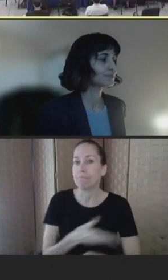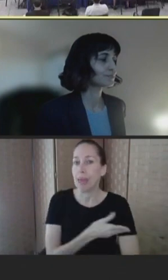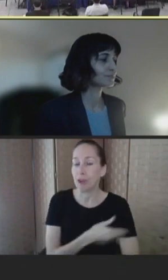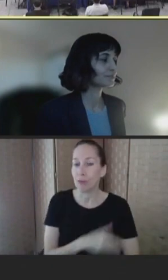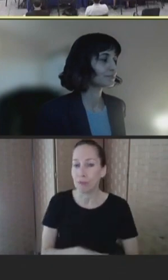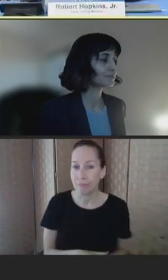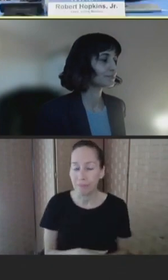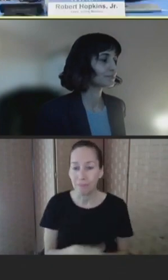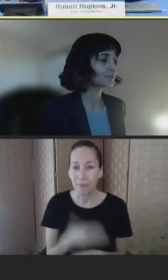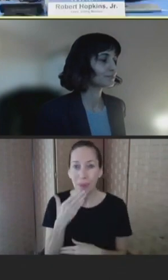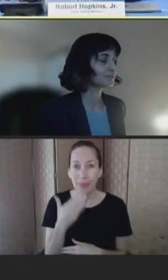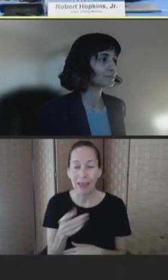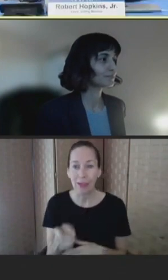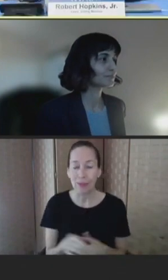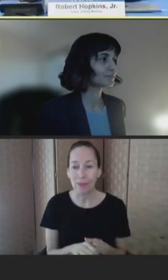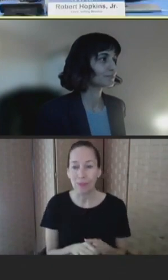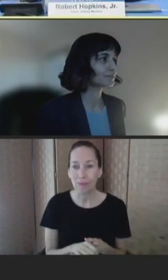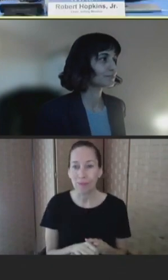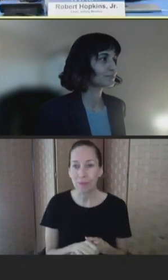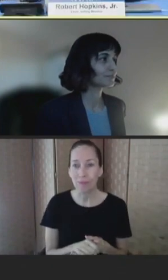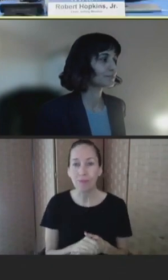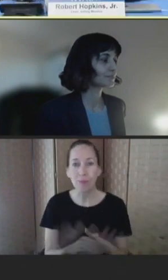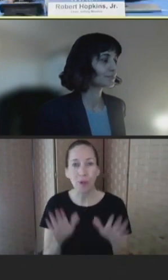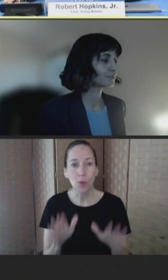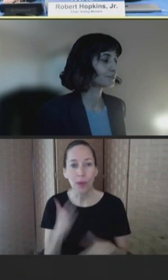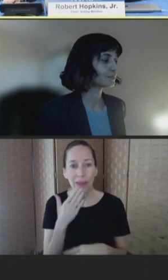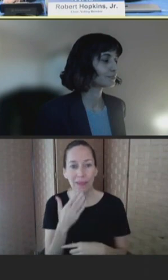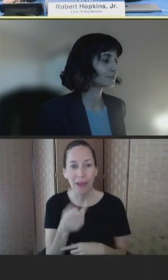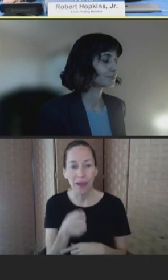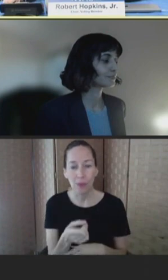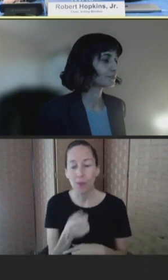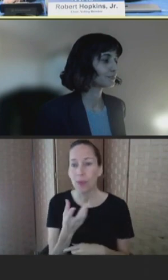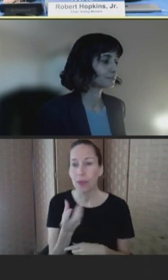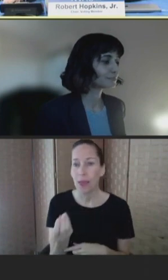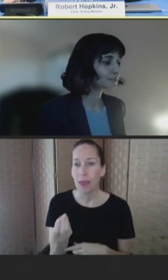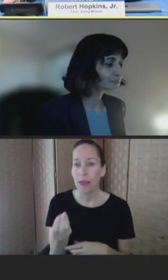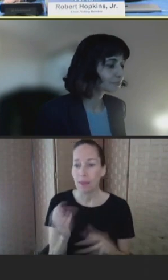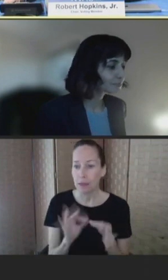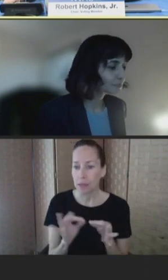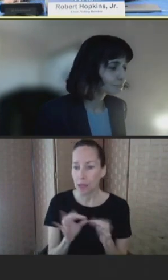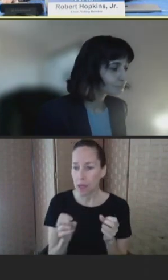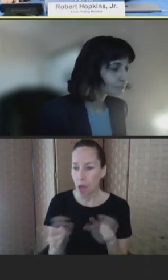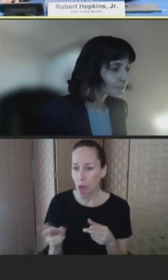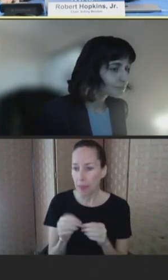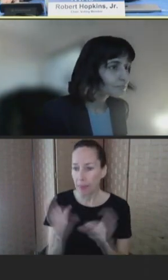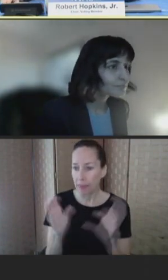Great. Thank you. And, again, a comment in the chat from Chris